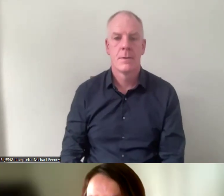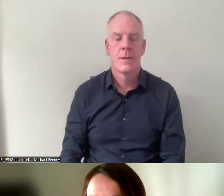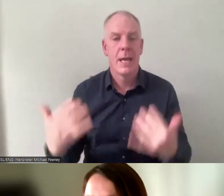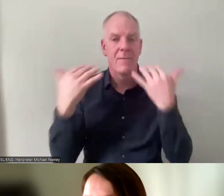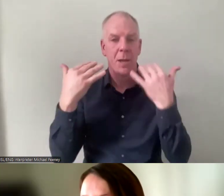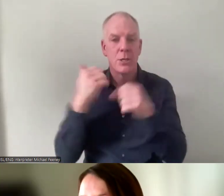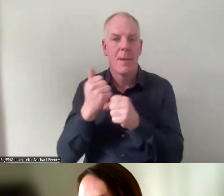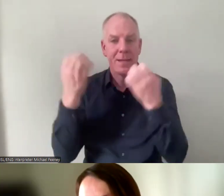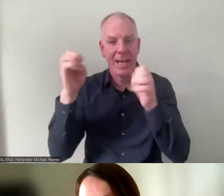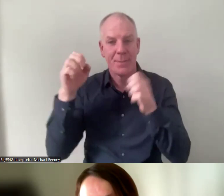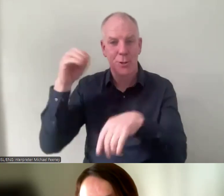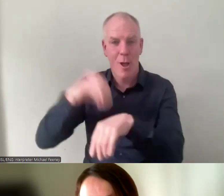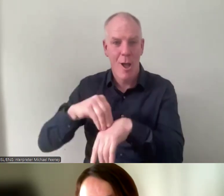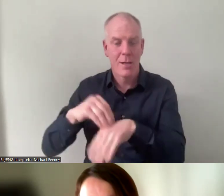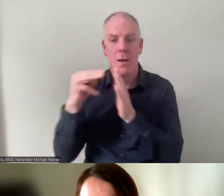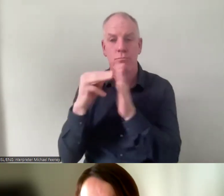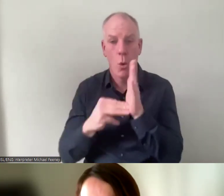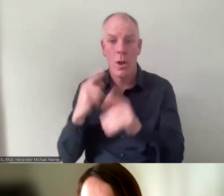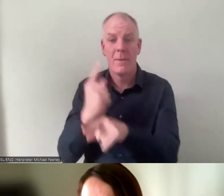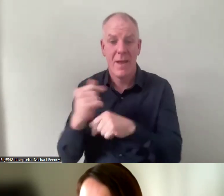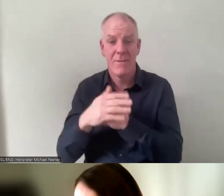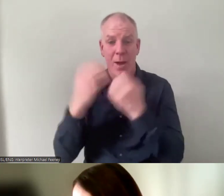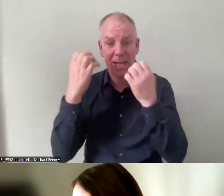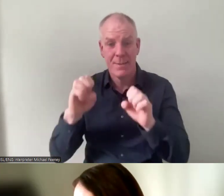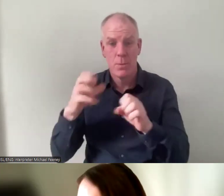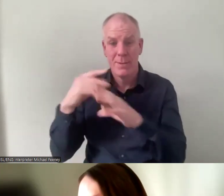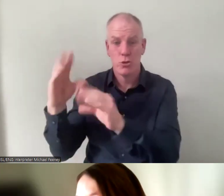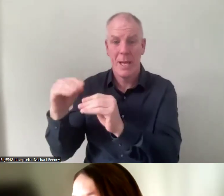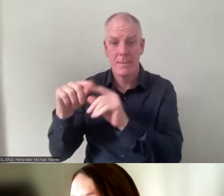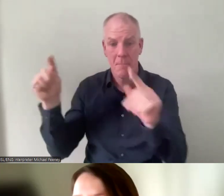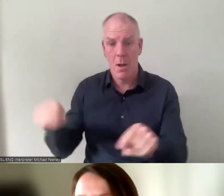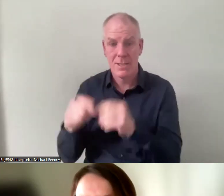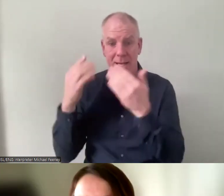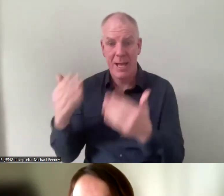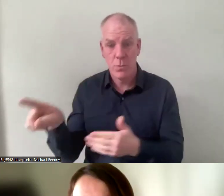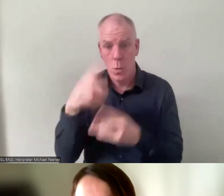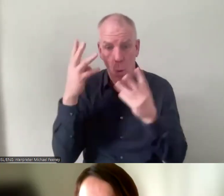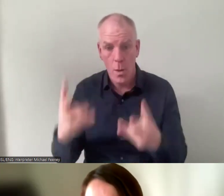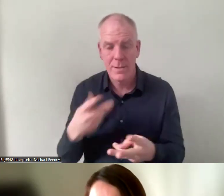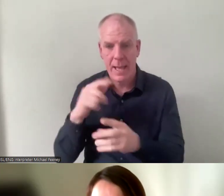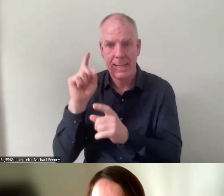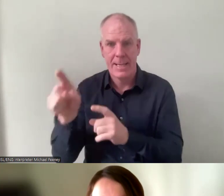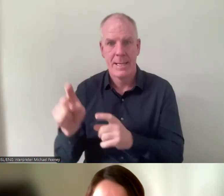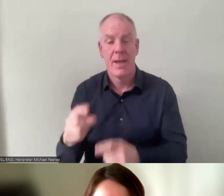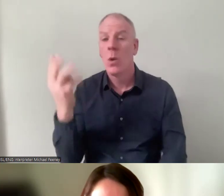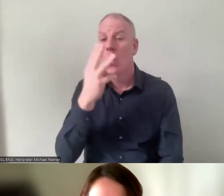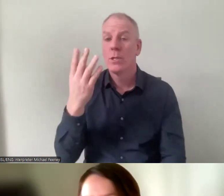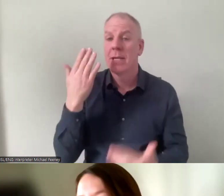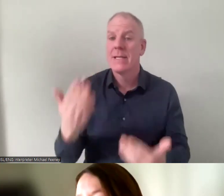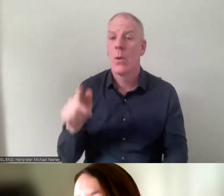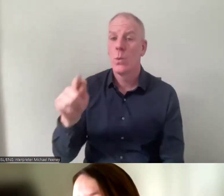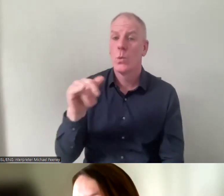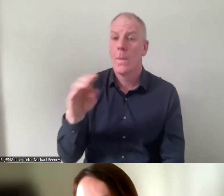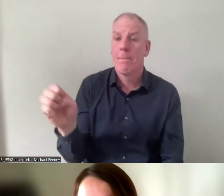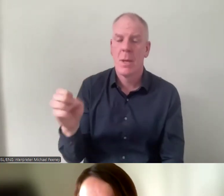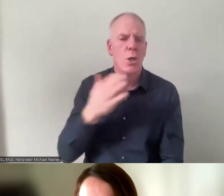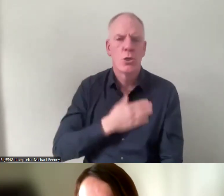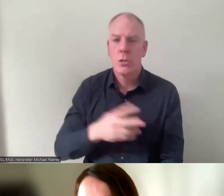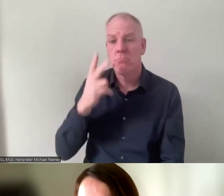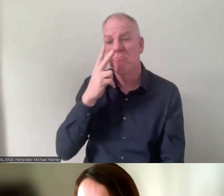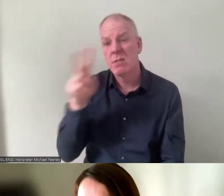exhibition and the programme for the exhibition, so anyone who wants to can click on it. Anyone who's watching this on YouTube, just go to the National Gallery's website,